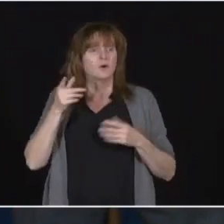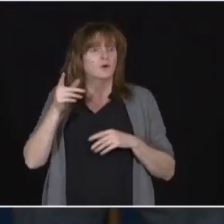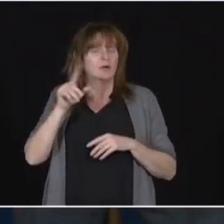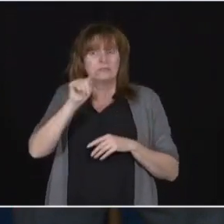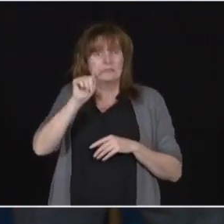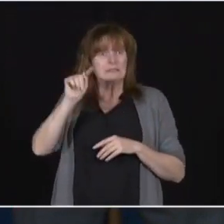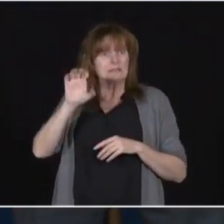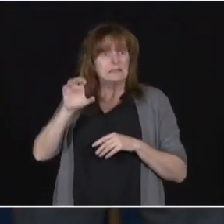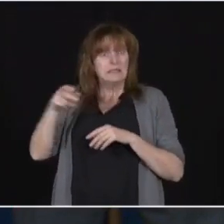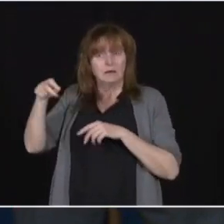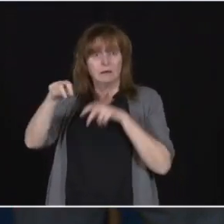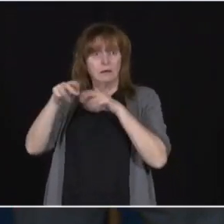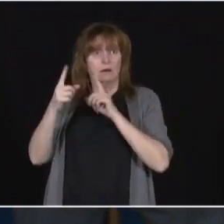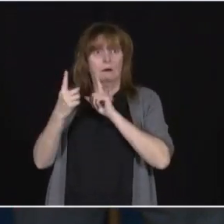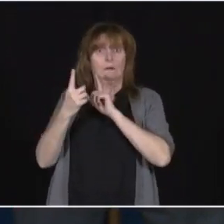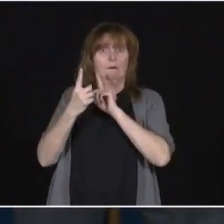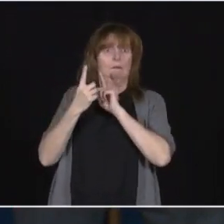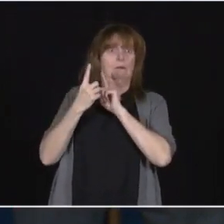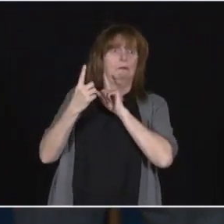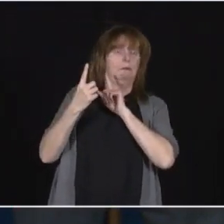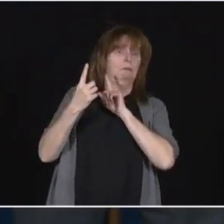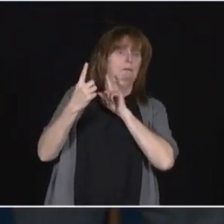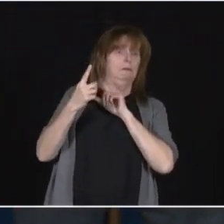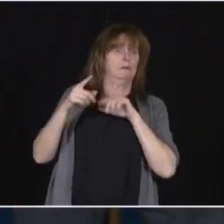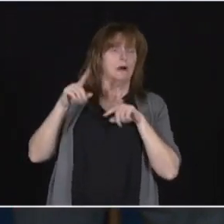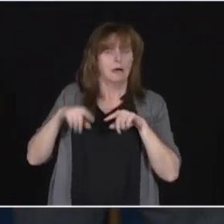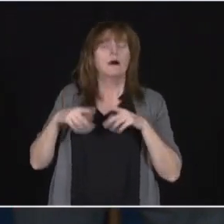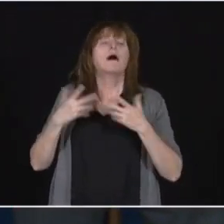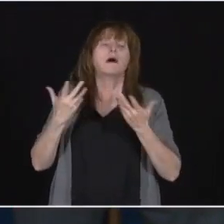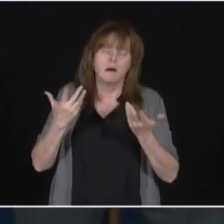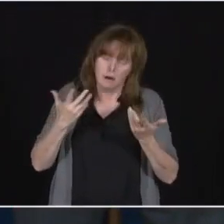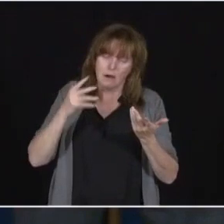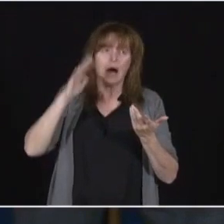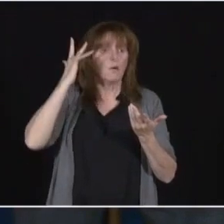that might not be possible. That is what Doctor Williams is recognizing recommending that the --